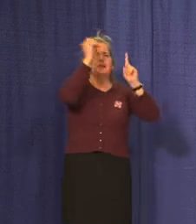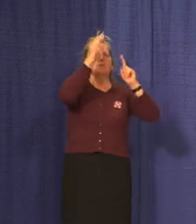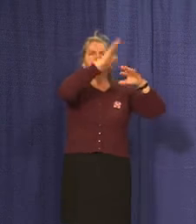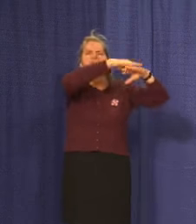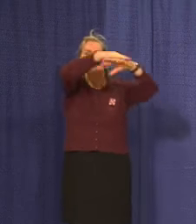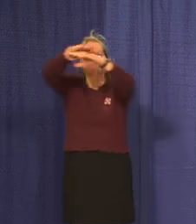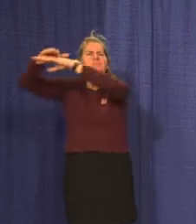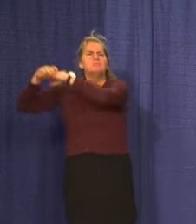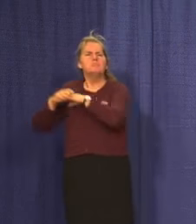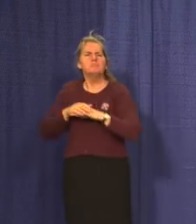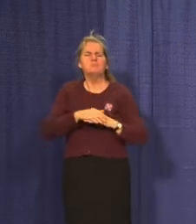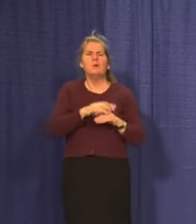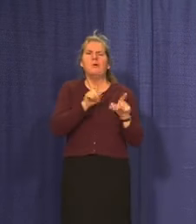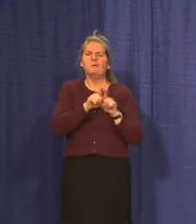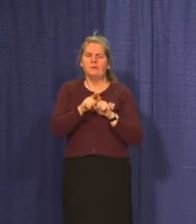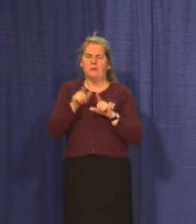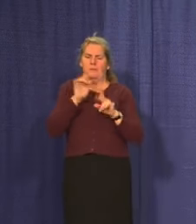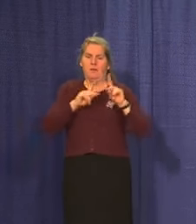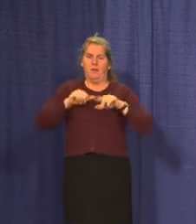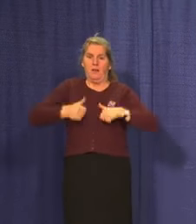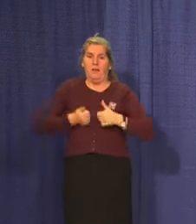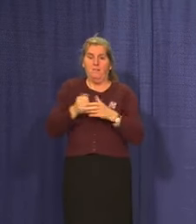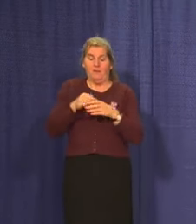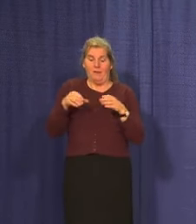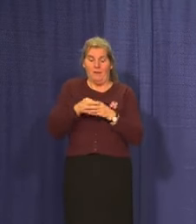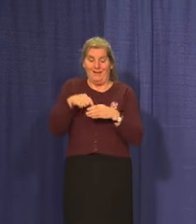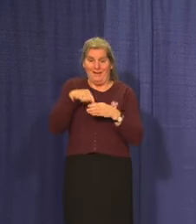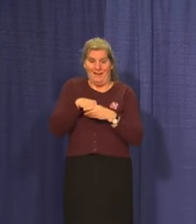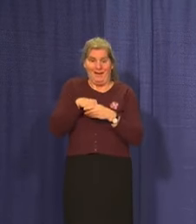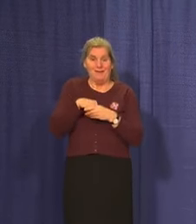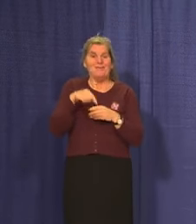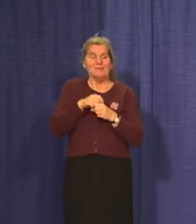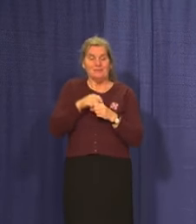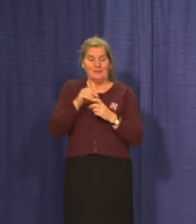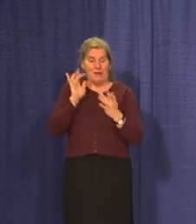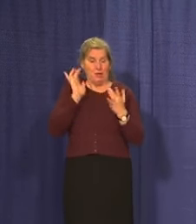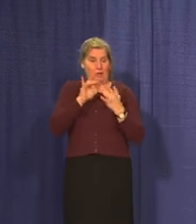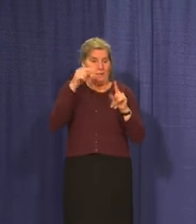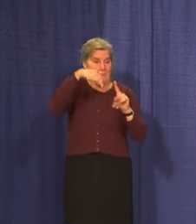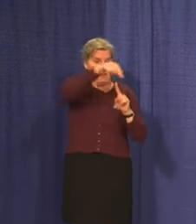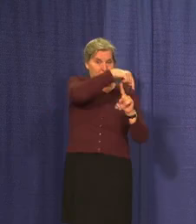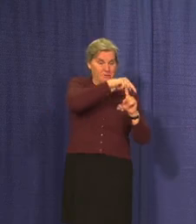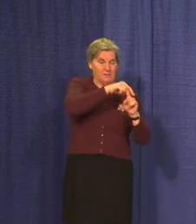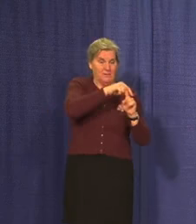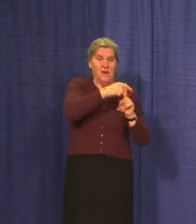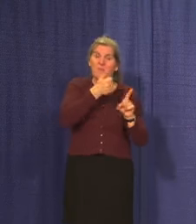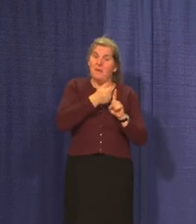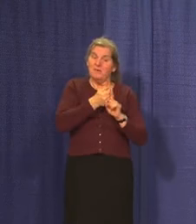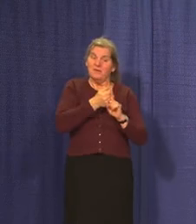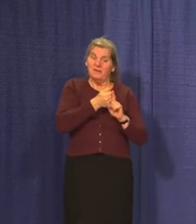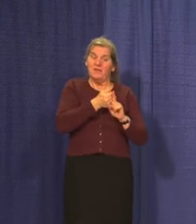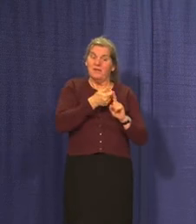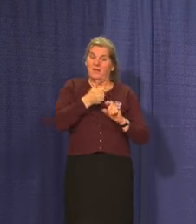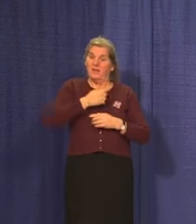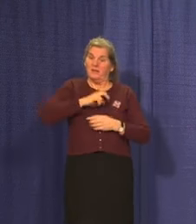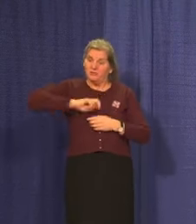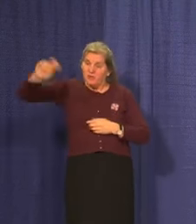HOUSEHOLDS CONTACTS. THIS INDIVIDUAL DID NOT TRAVEL OUTSIDE OF THE TERRITORY AND THE SOURCE OF INFECTION AND HAS YET